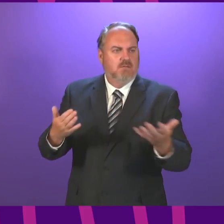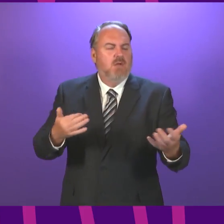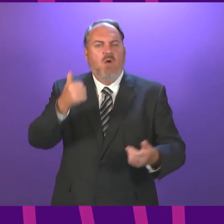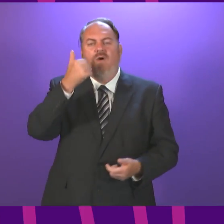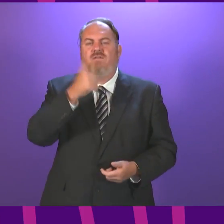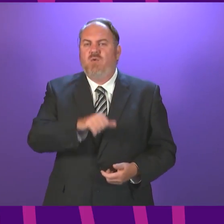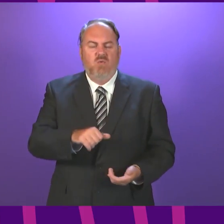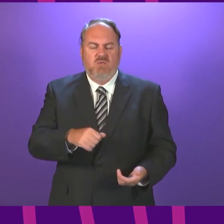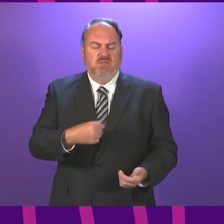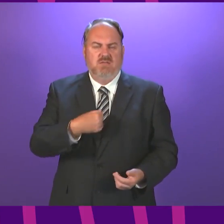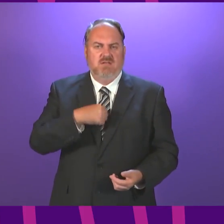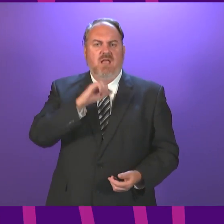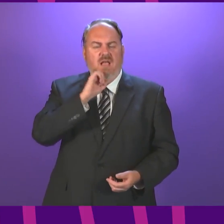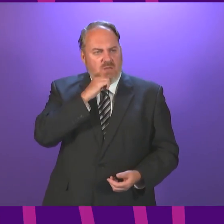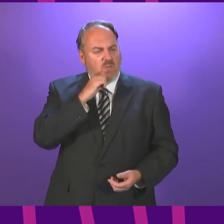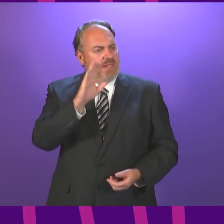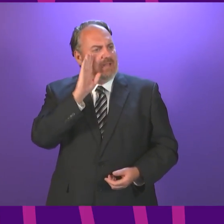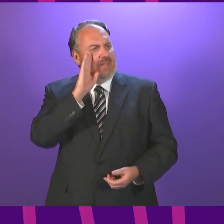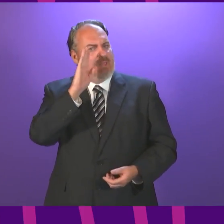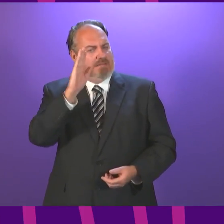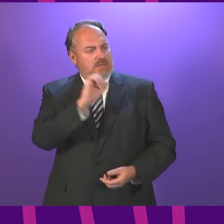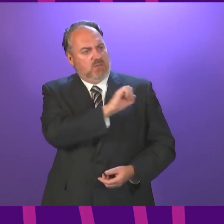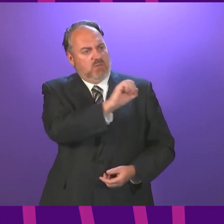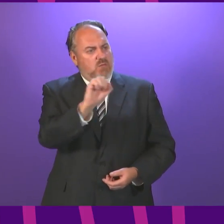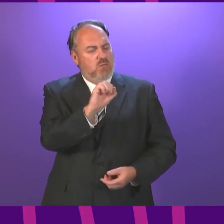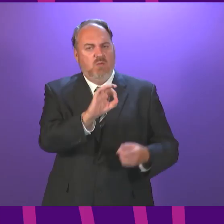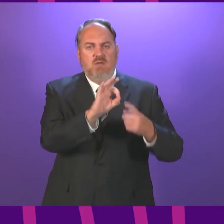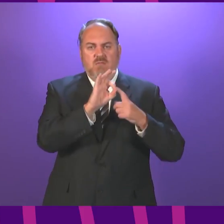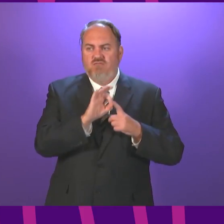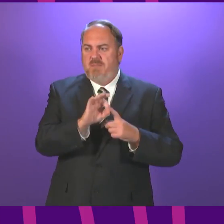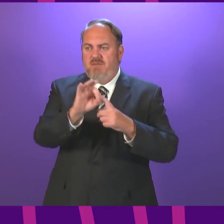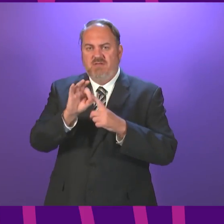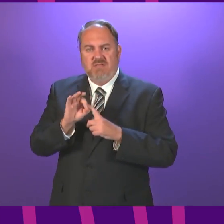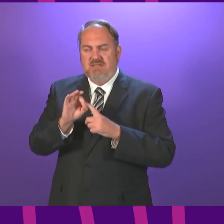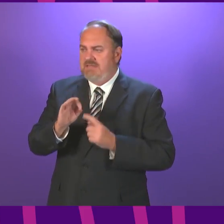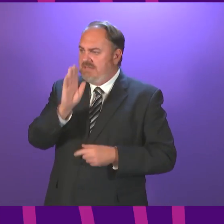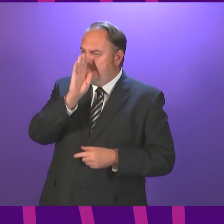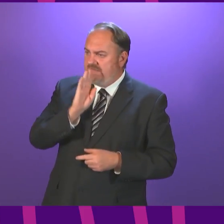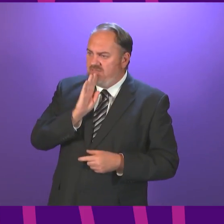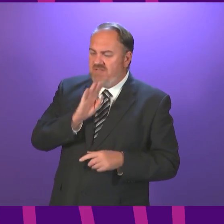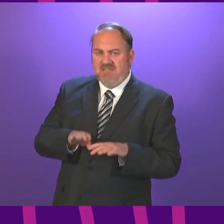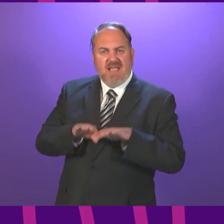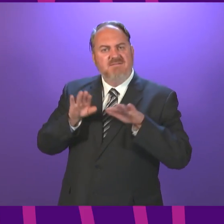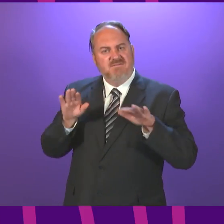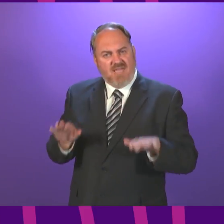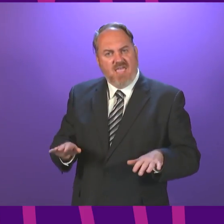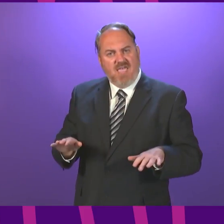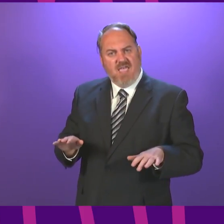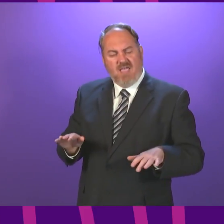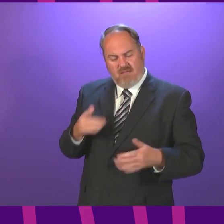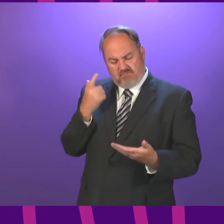fair consideration to any proposal.